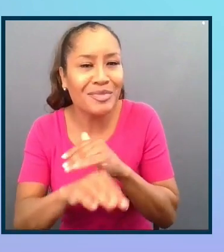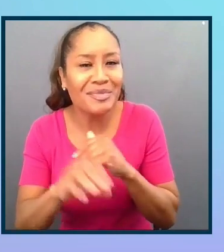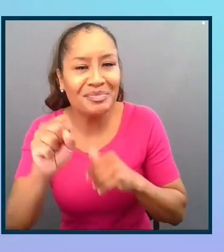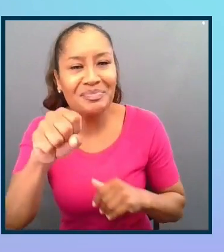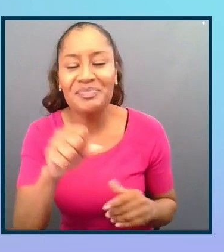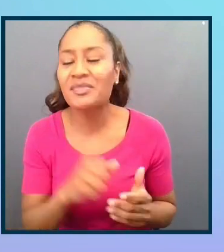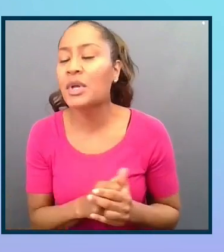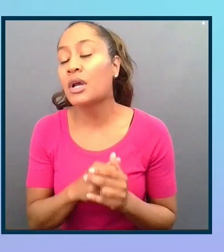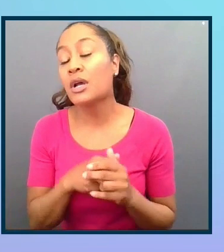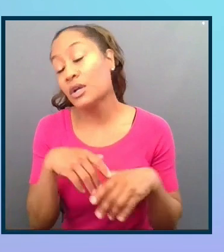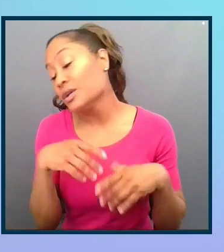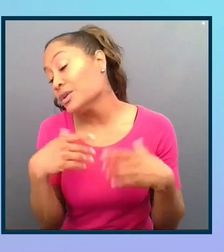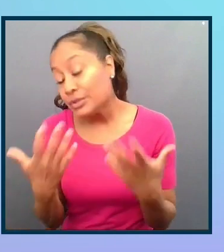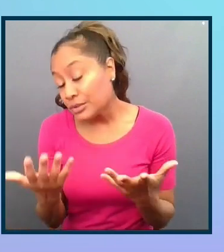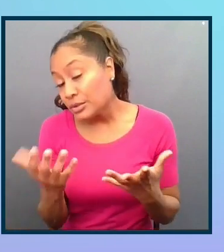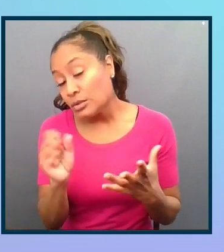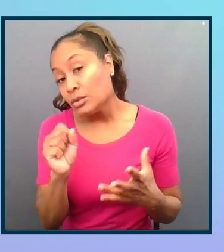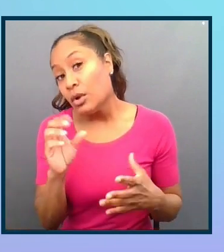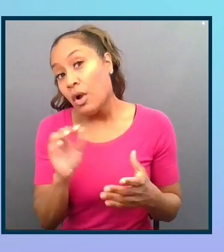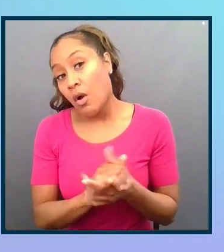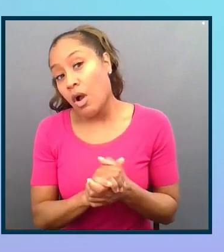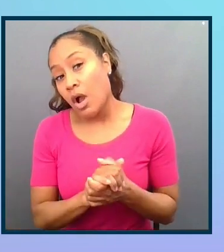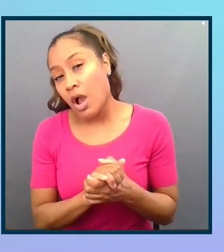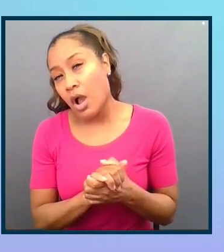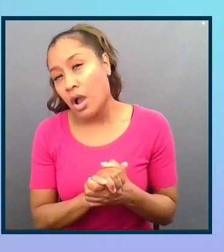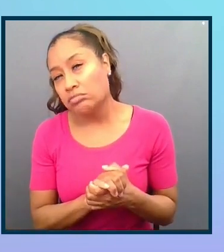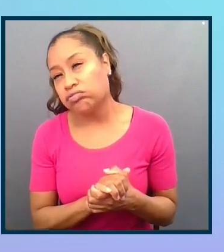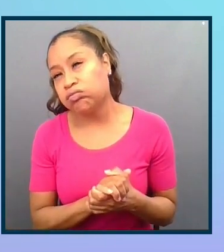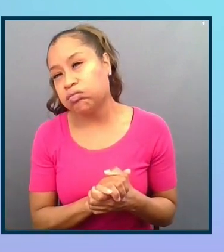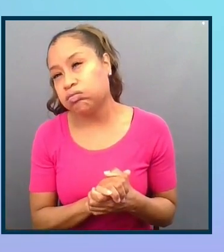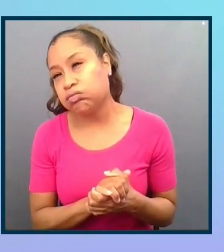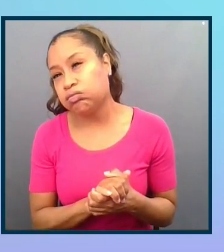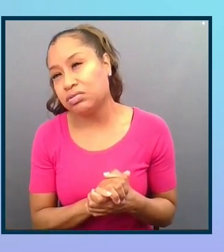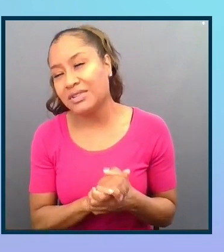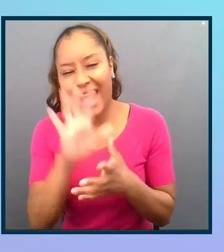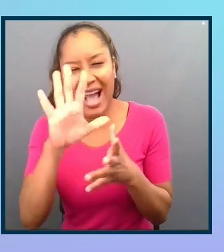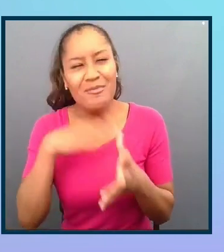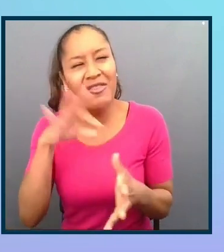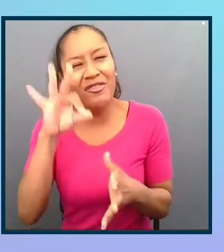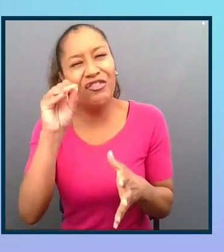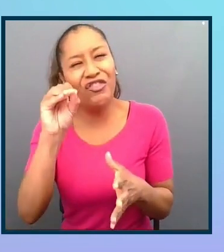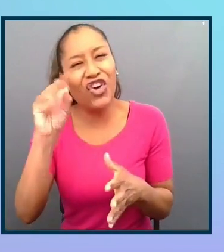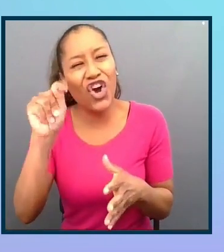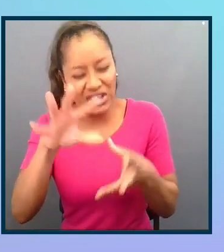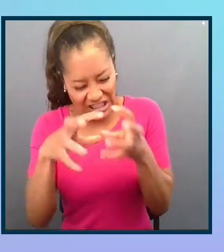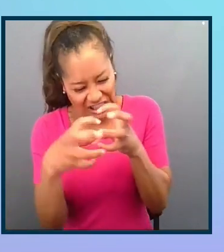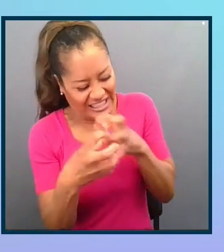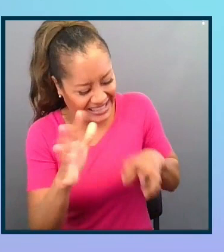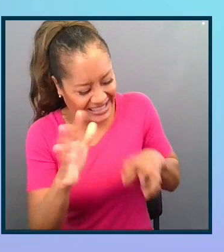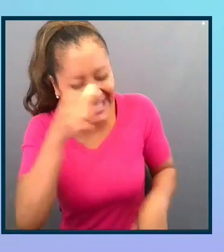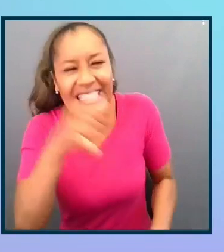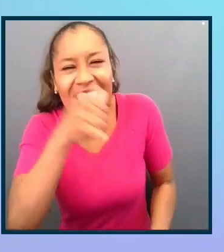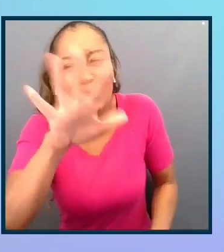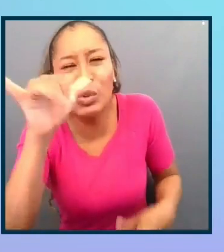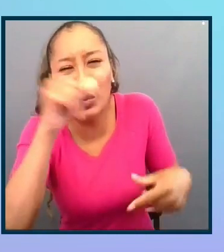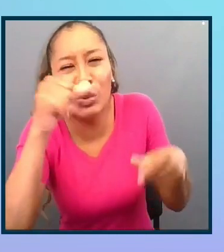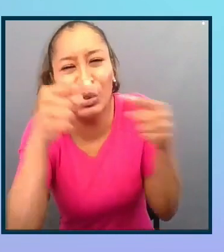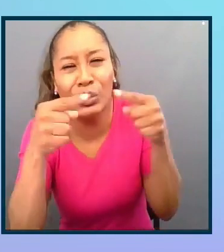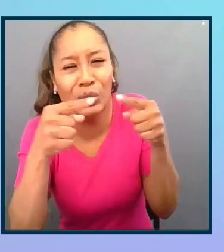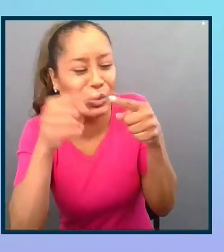So in terms of foot cramp, goodness gracious. Sorry. That was quite painful.